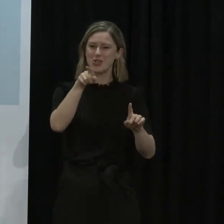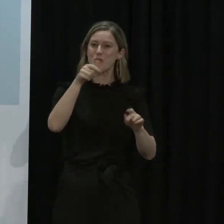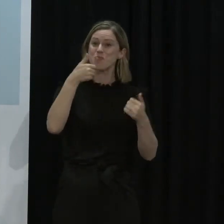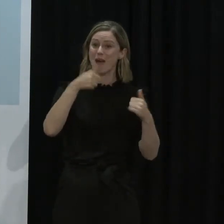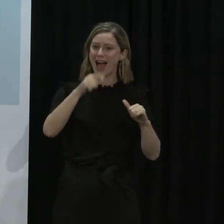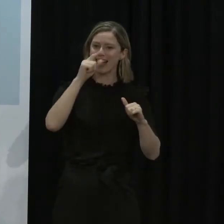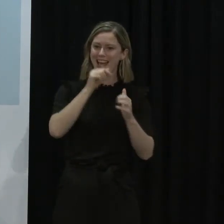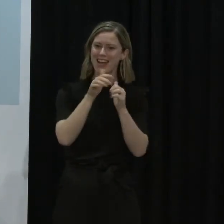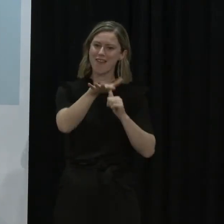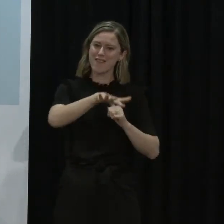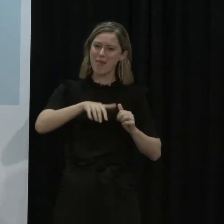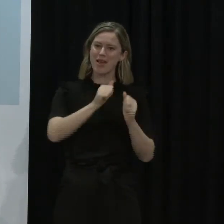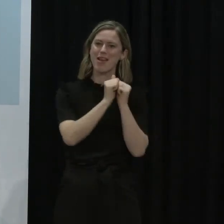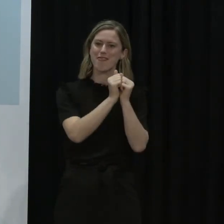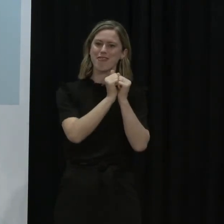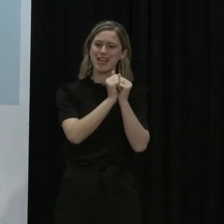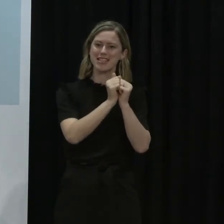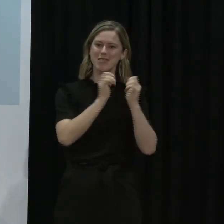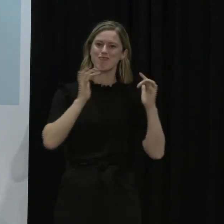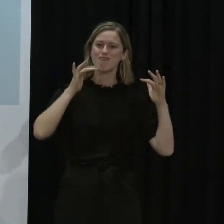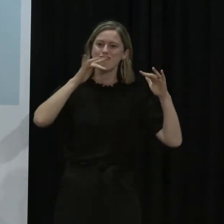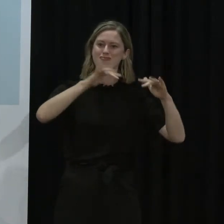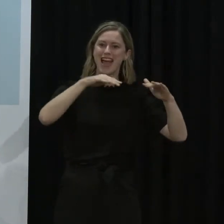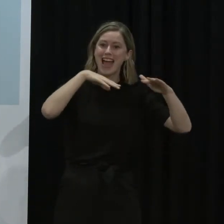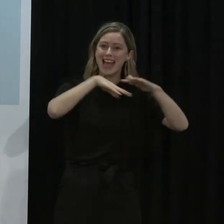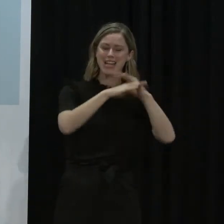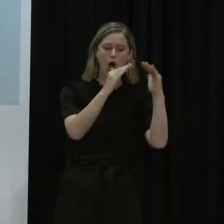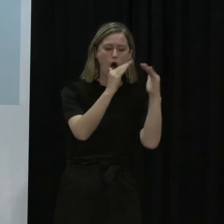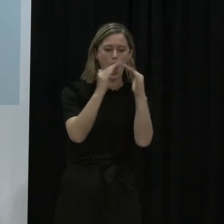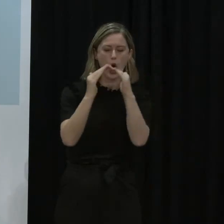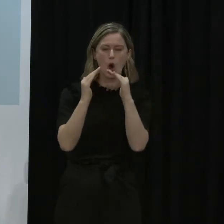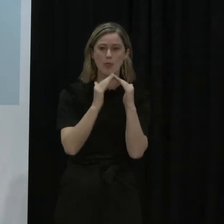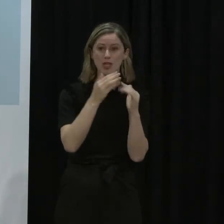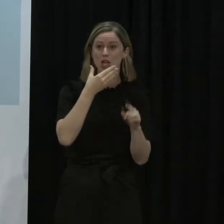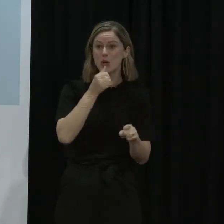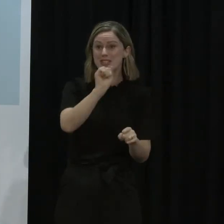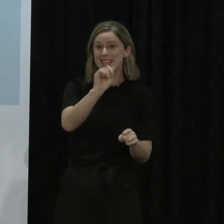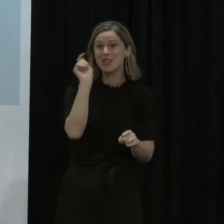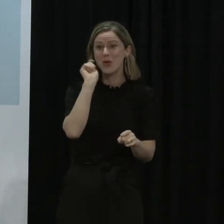most activities. And importantly - because I know there is a question many